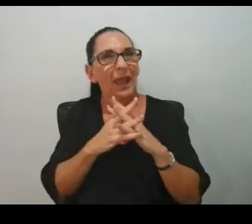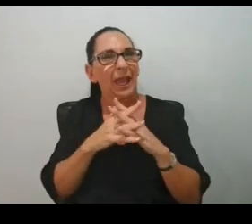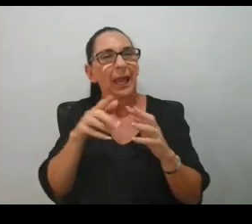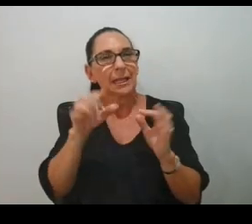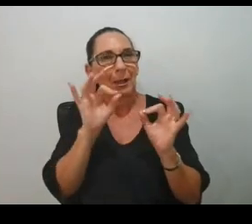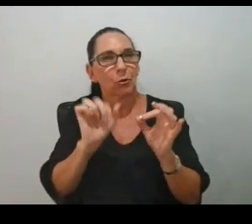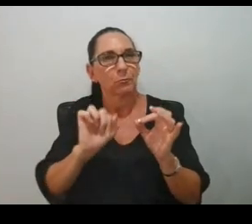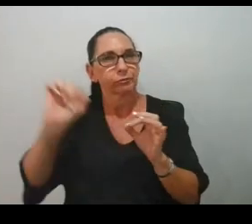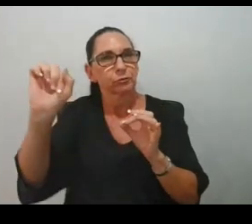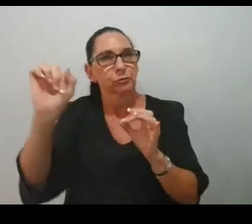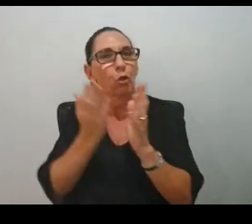thanks